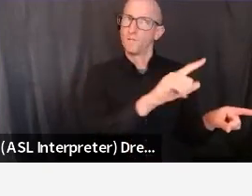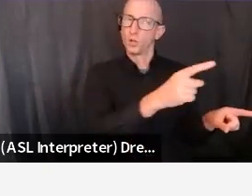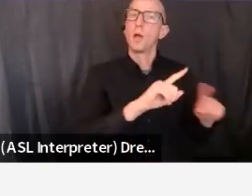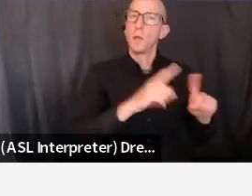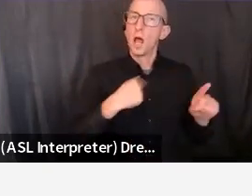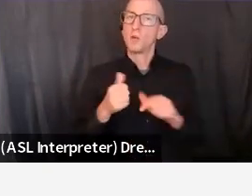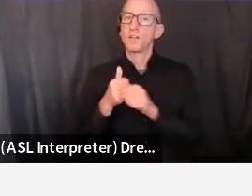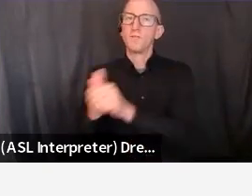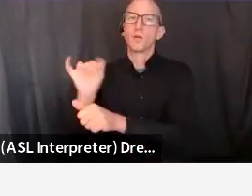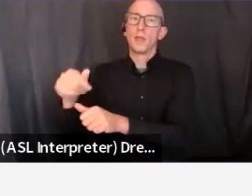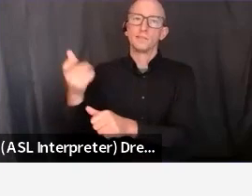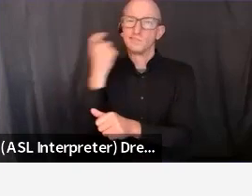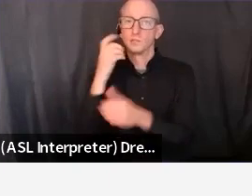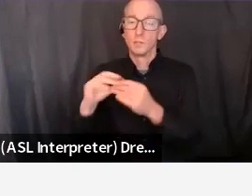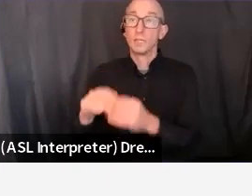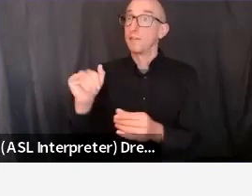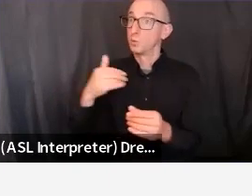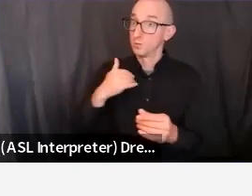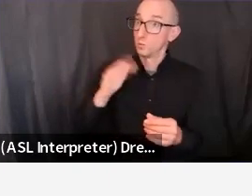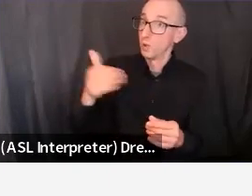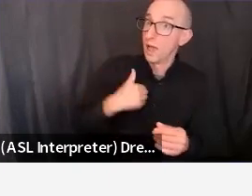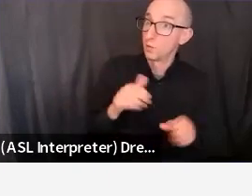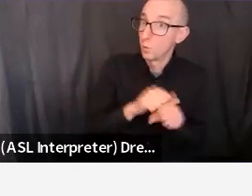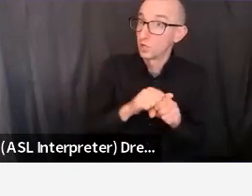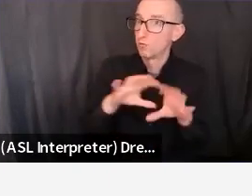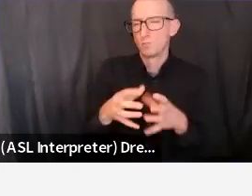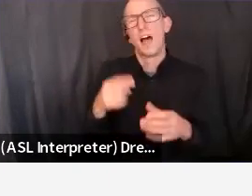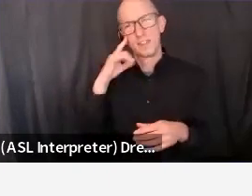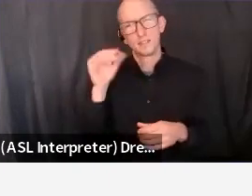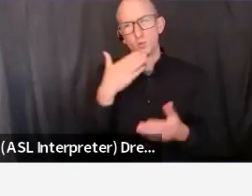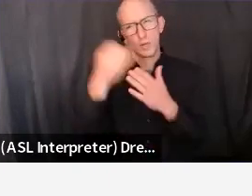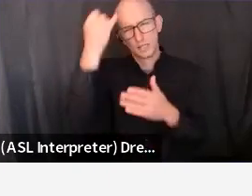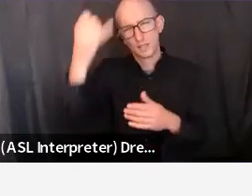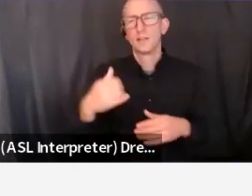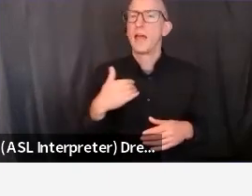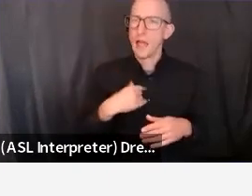uptake of these cleaner technologies and planning practices across the port sector around the US.